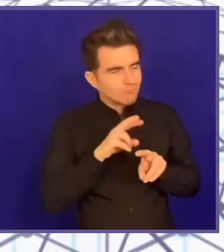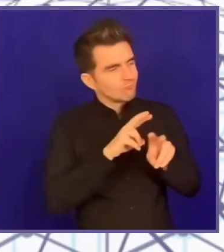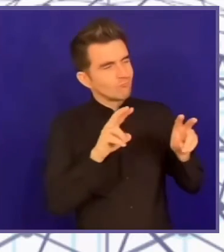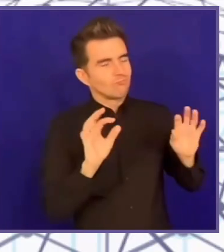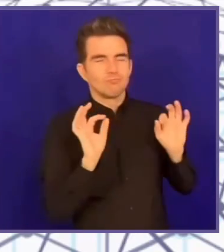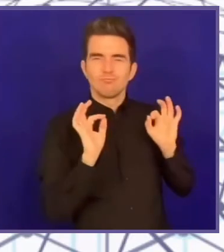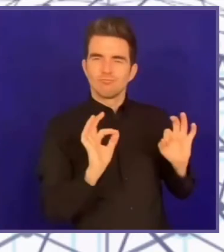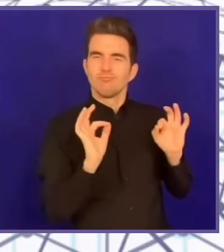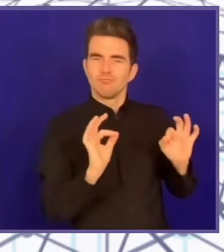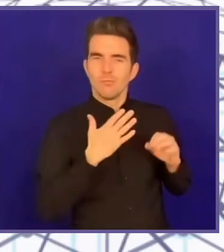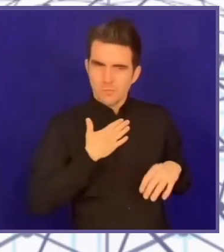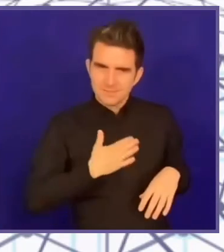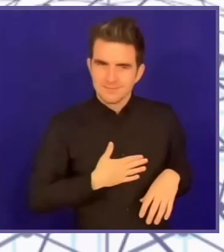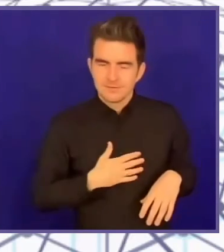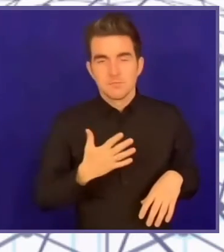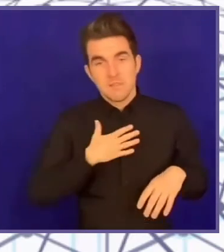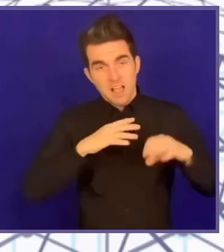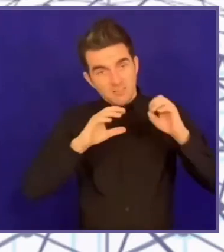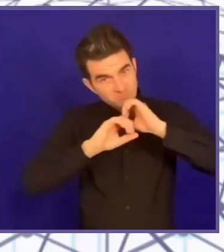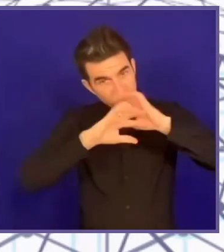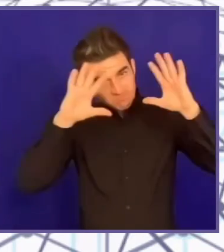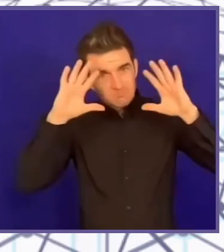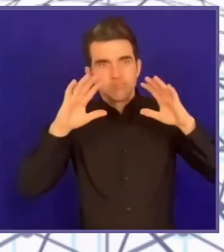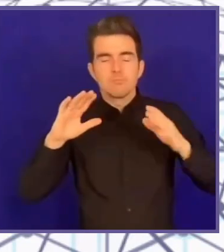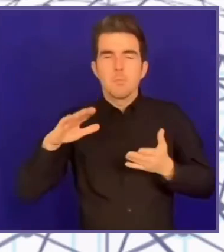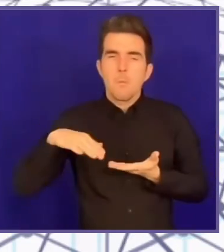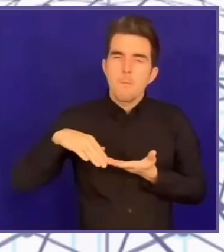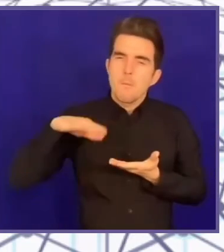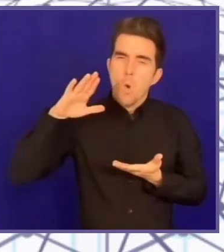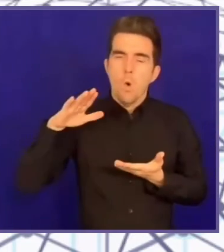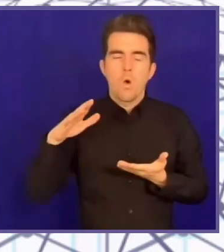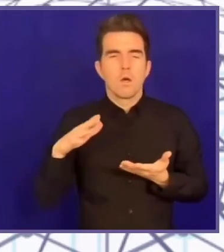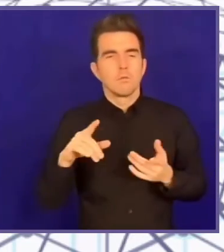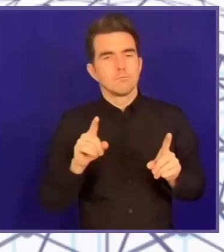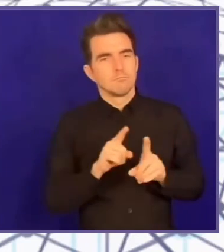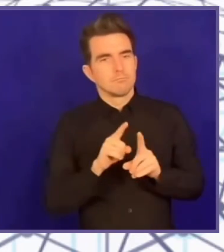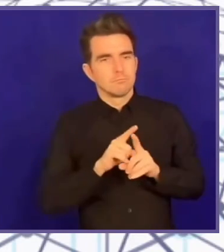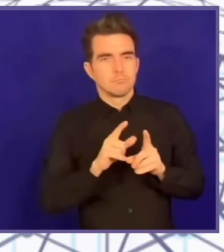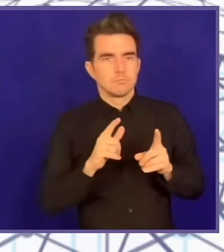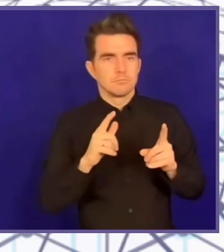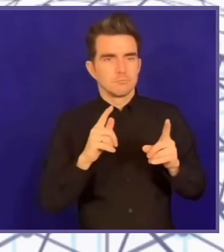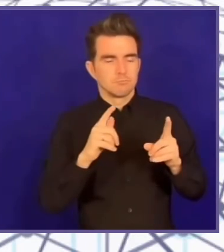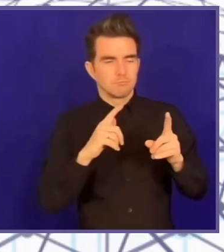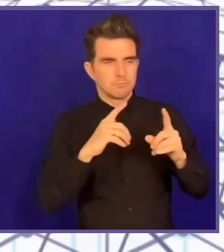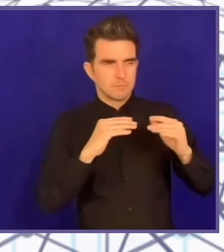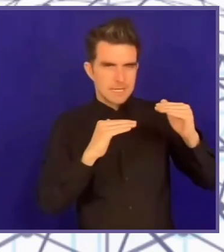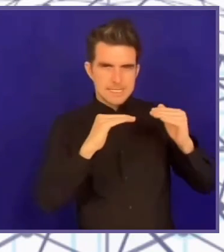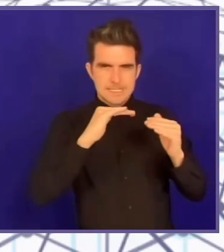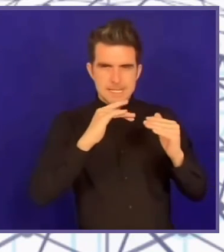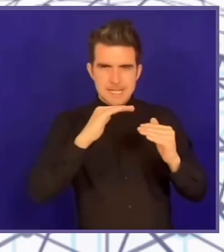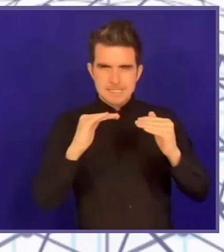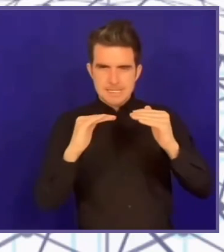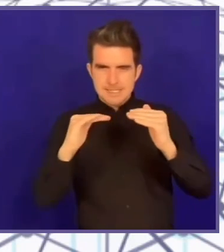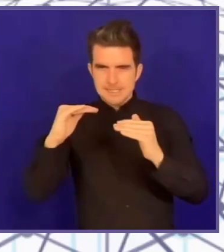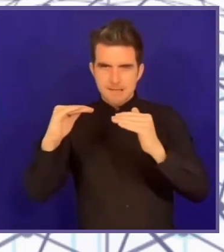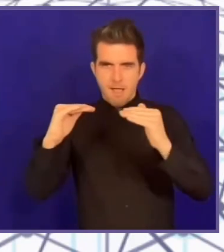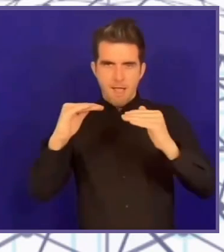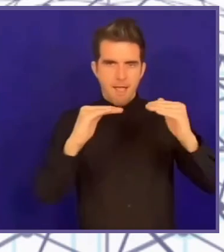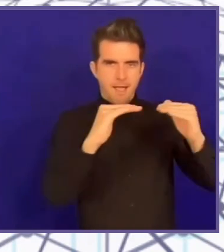the table, by including those with lived experiences and from neglected contexts.